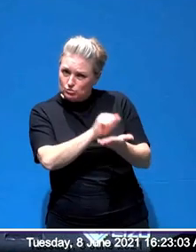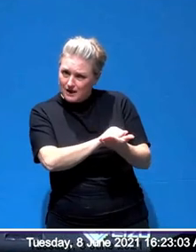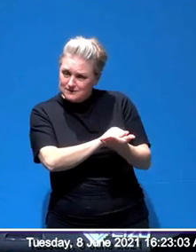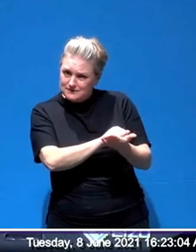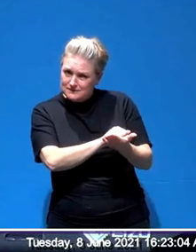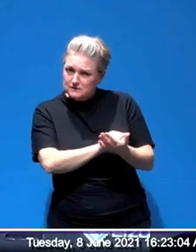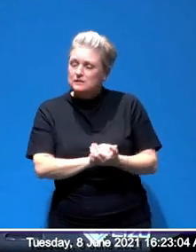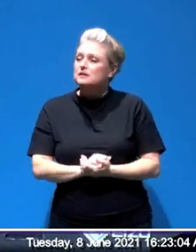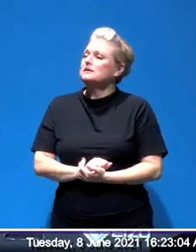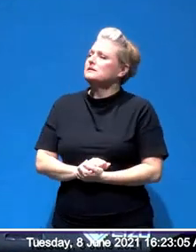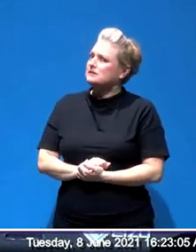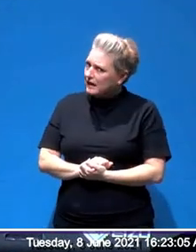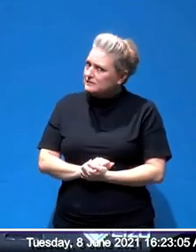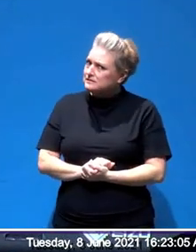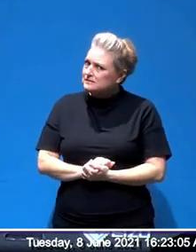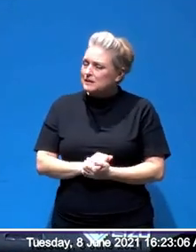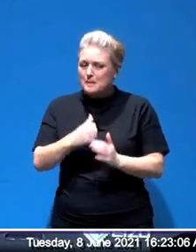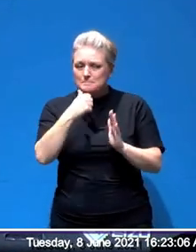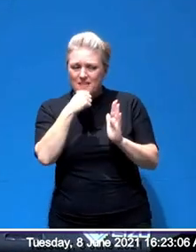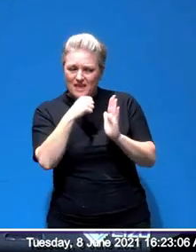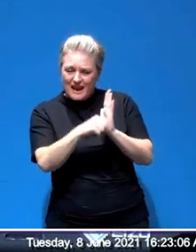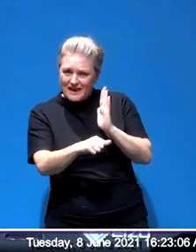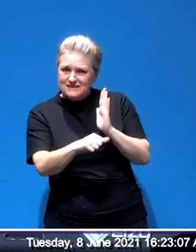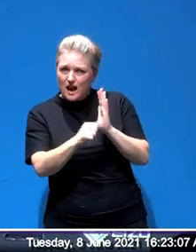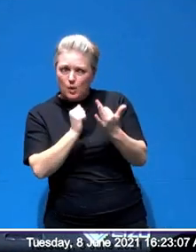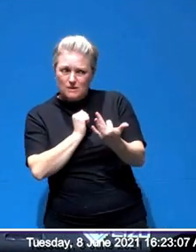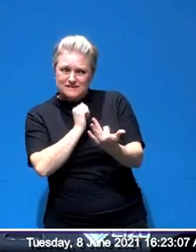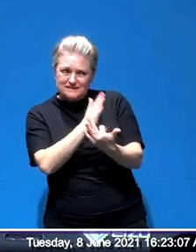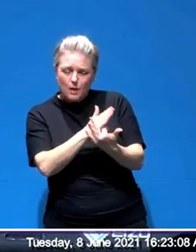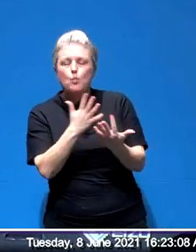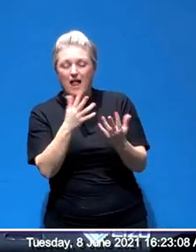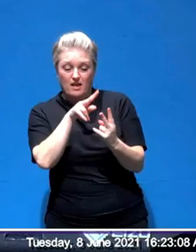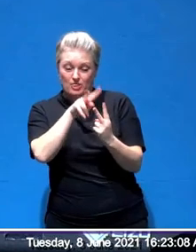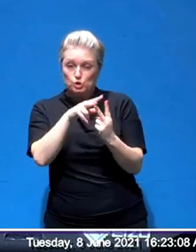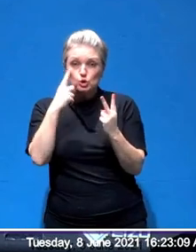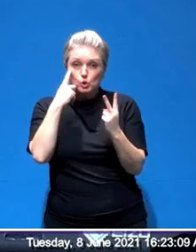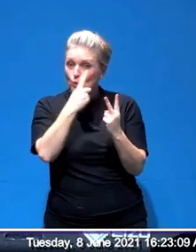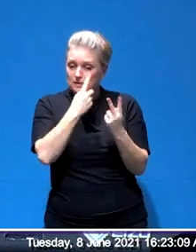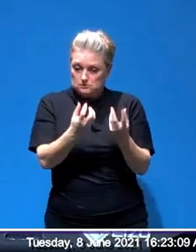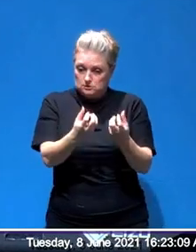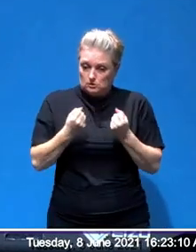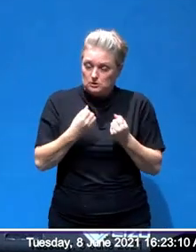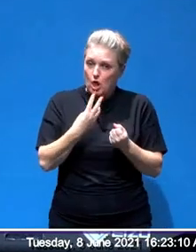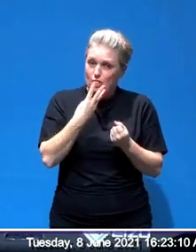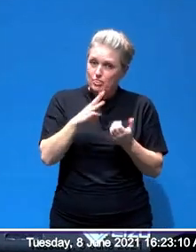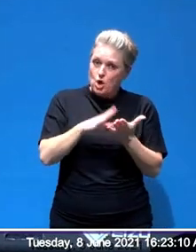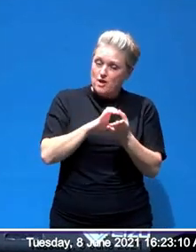The letter was received on 3 March 2018, was it not?